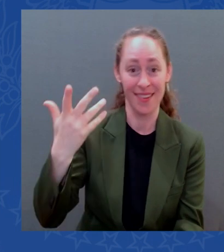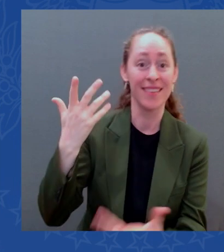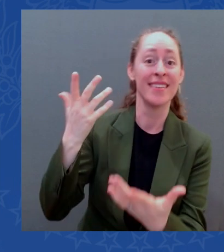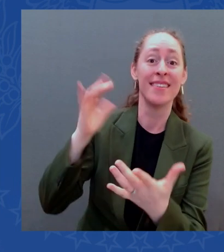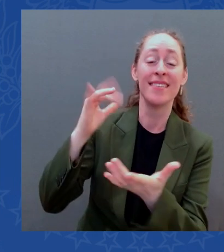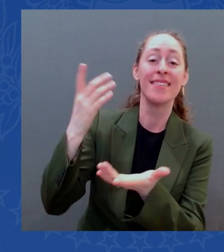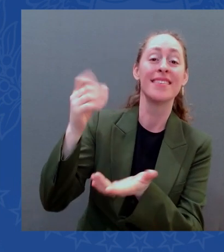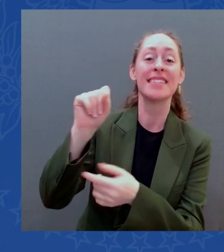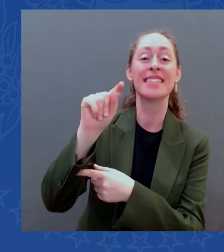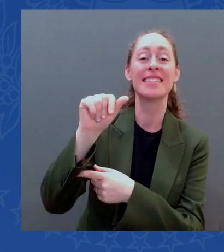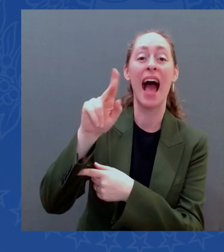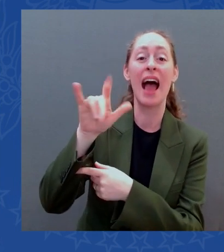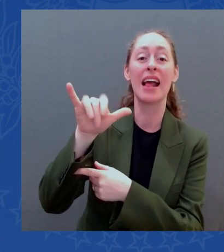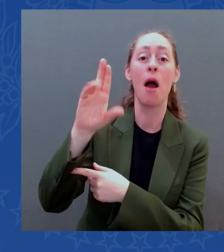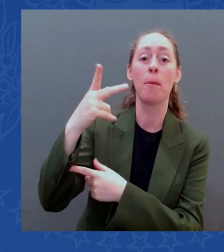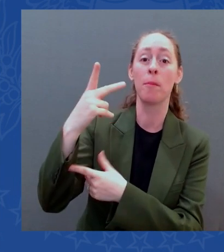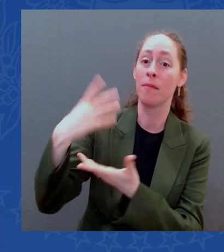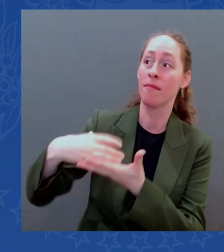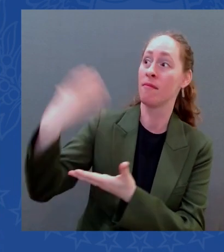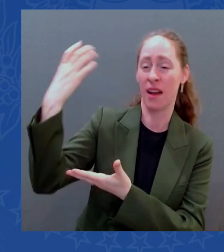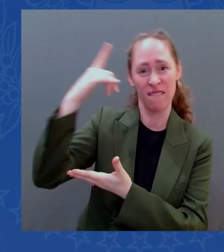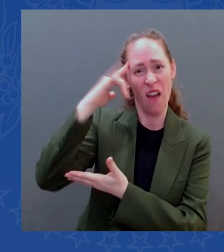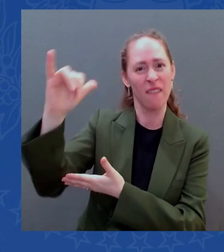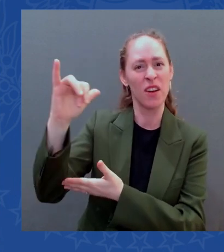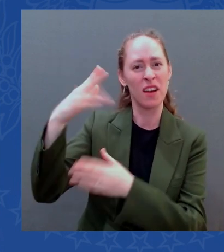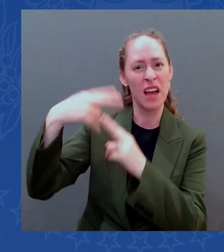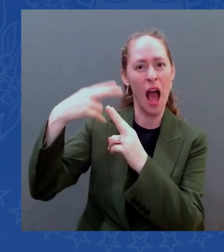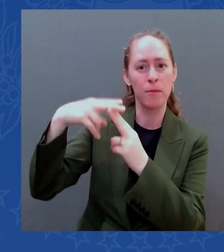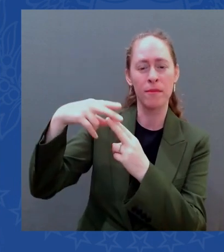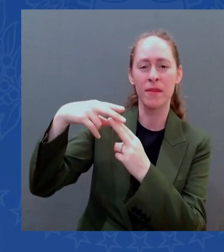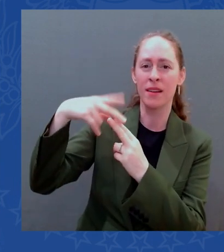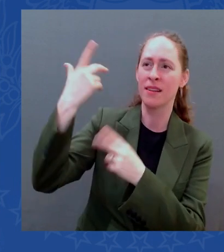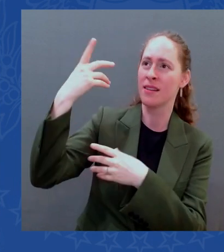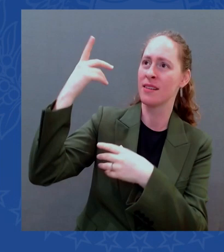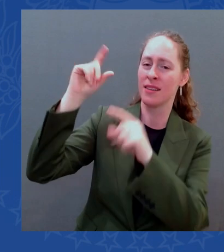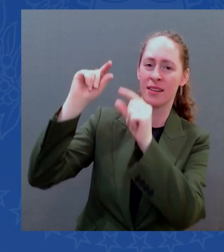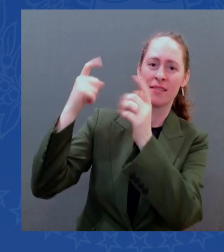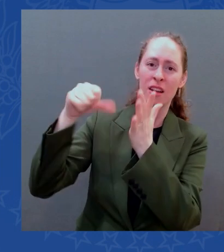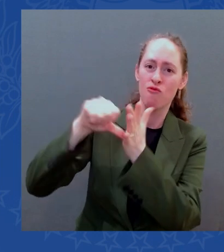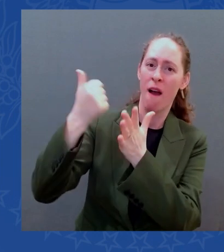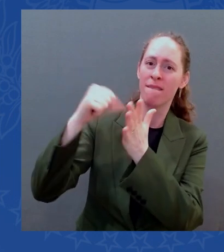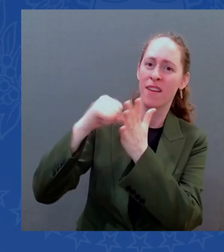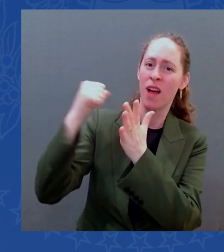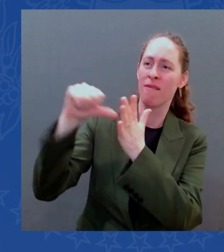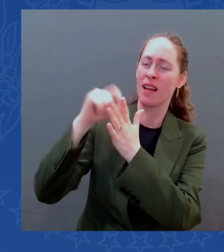And this team didn't just step up on the ice, you stepped up in the community as well.